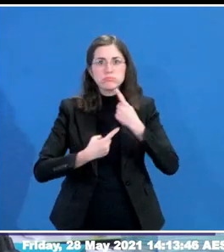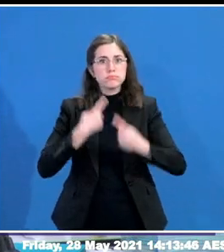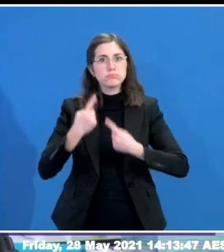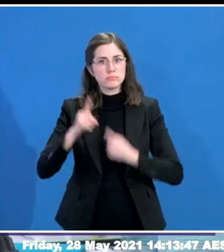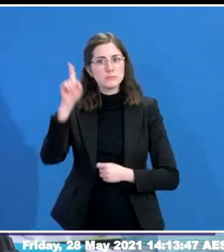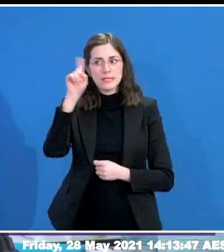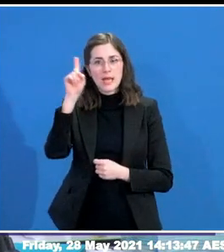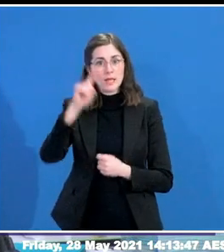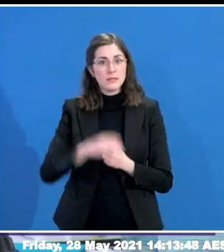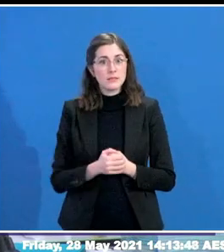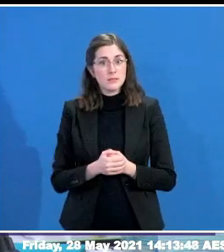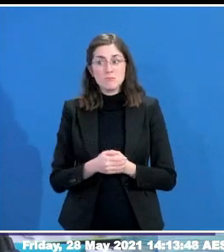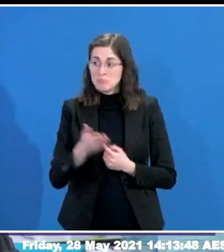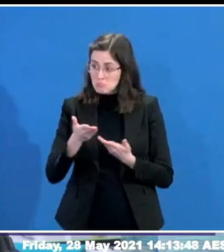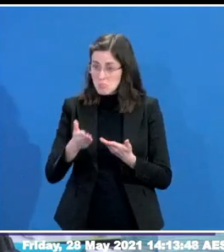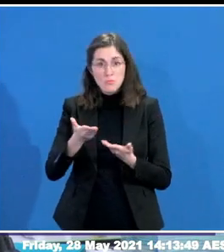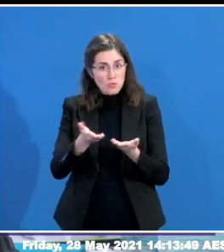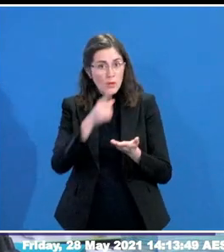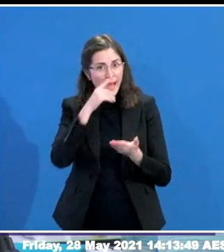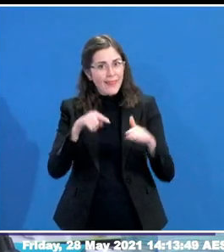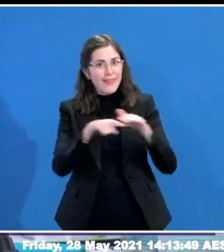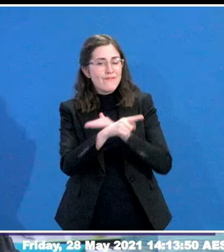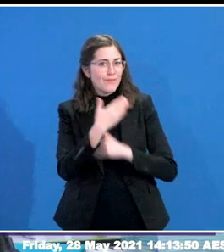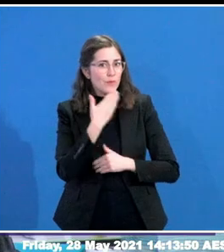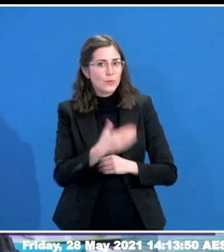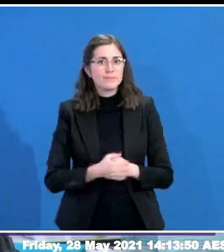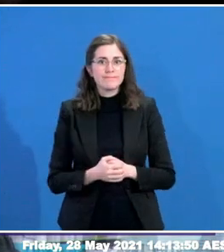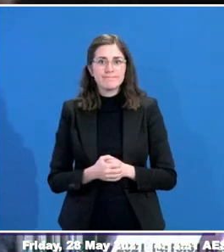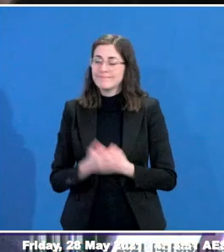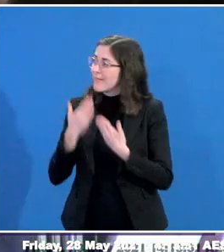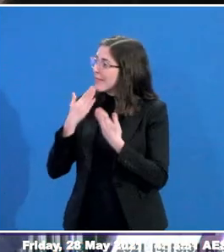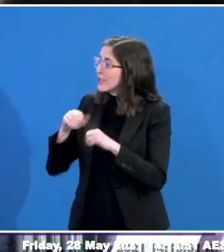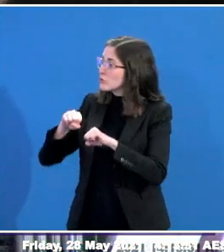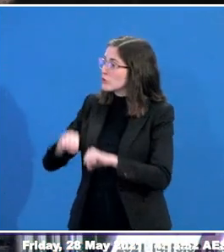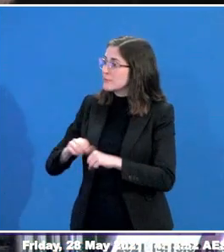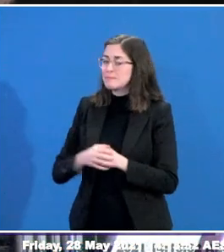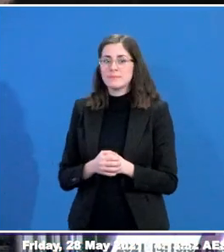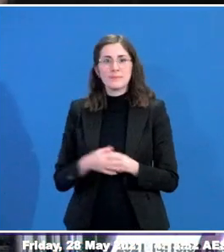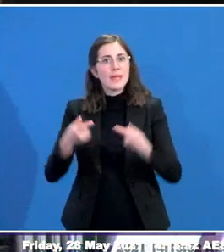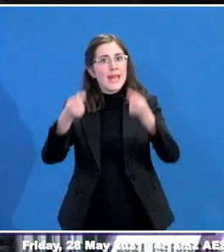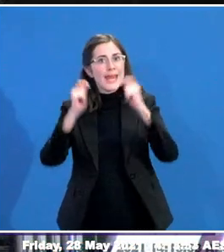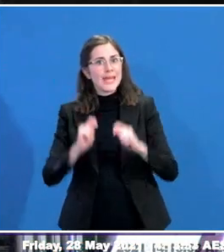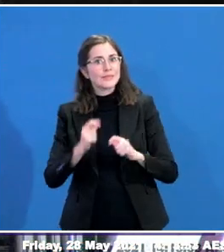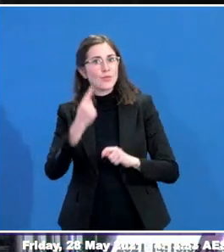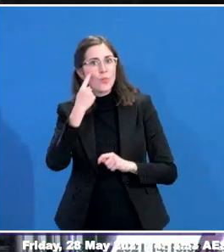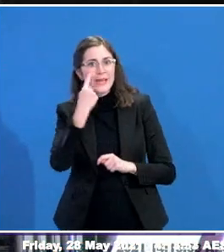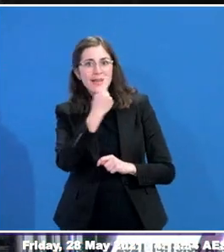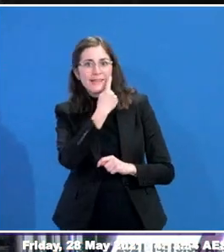You are free to come or go as you wish. MR McNAUGHTON: Thank you. Chair, the next witness is Mr Graeme Head.